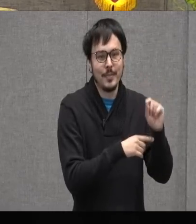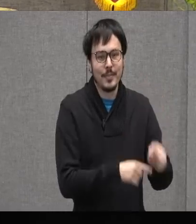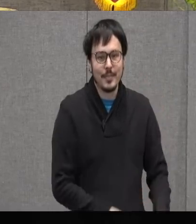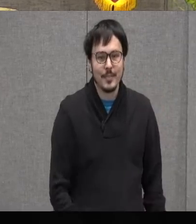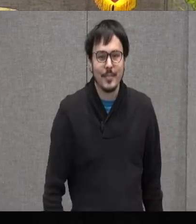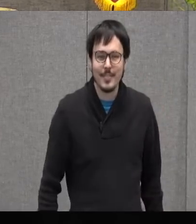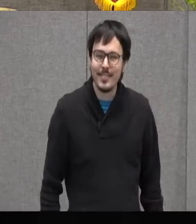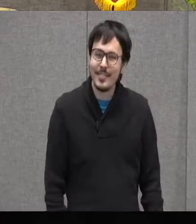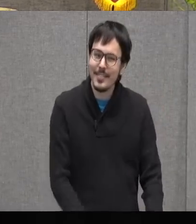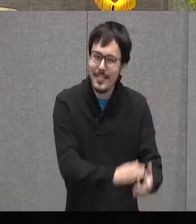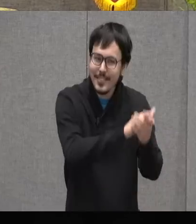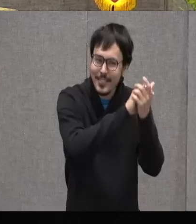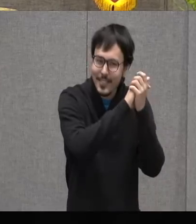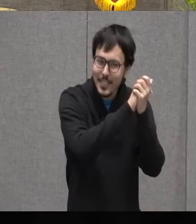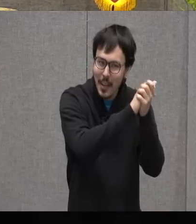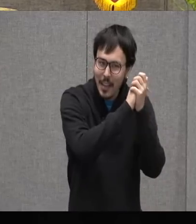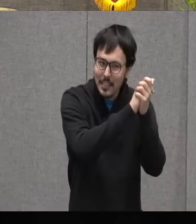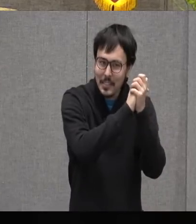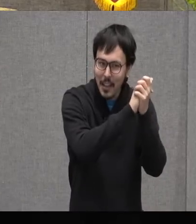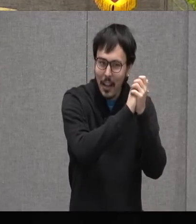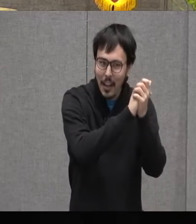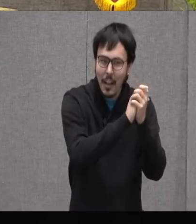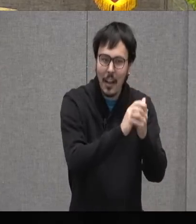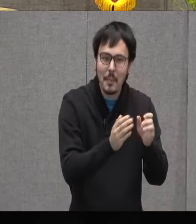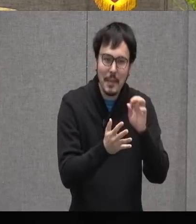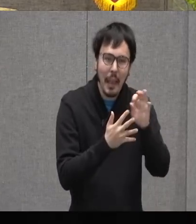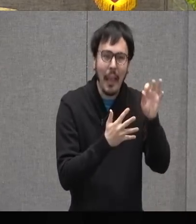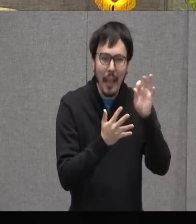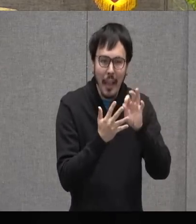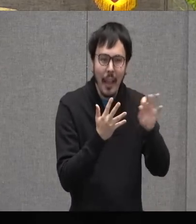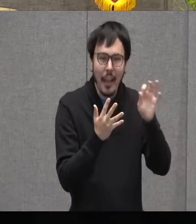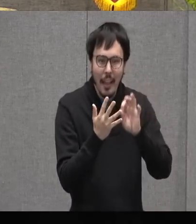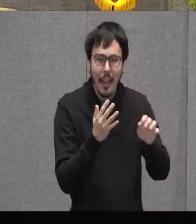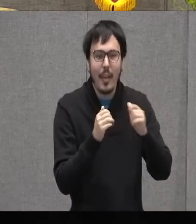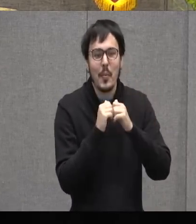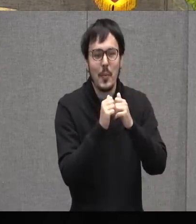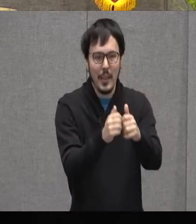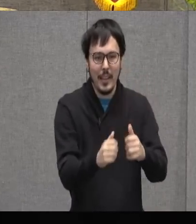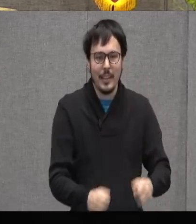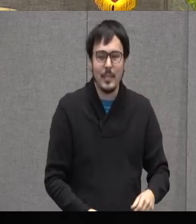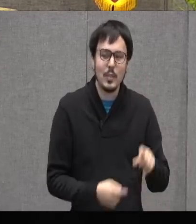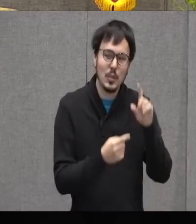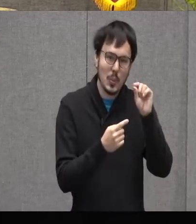Great job counting along with me today. 20 is our number of the day.